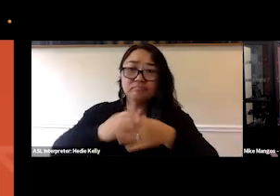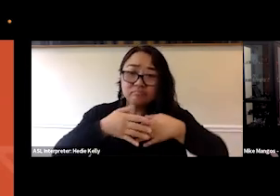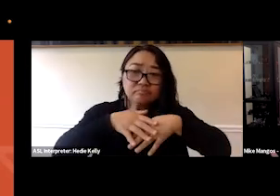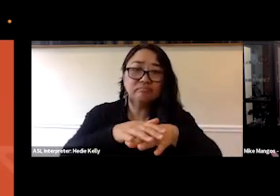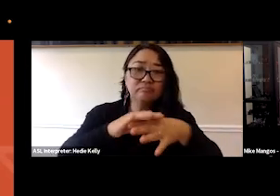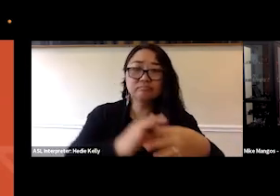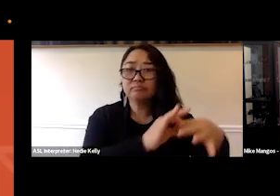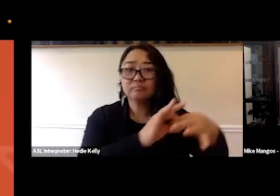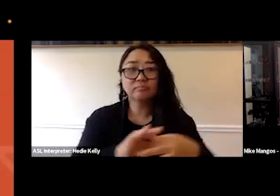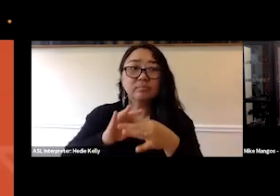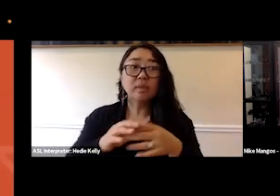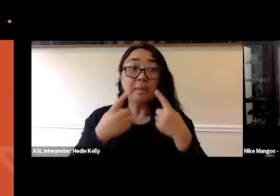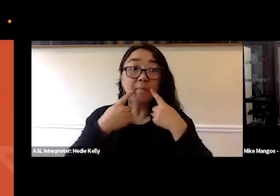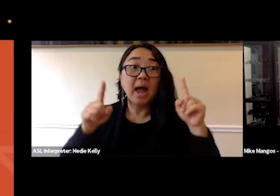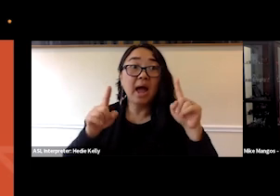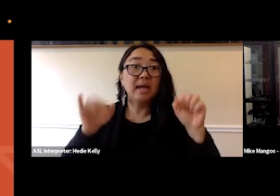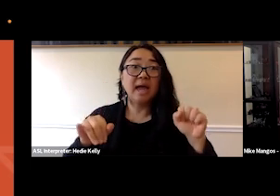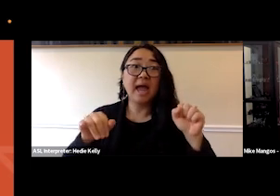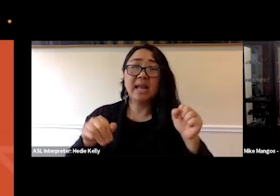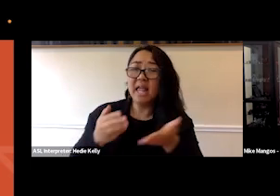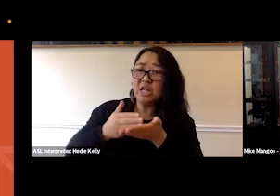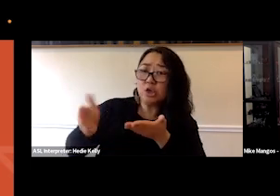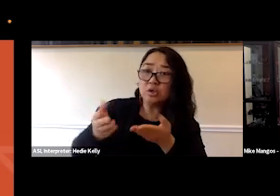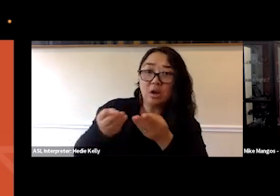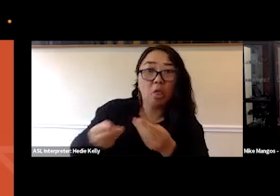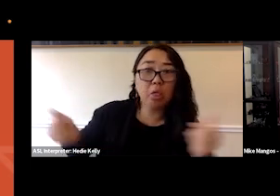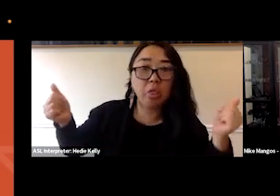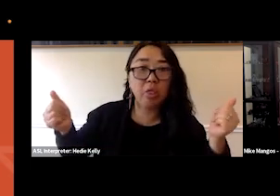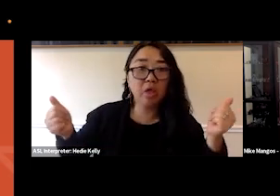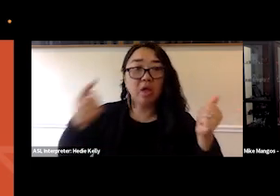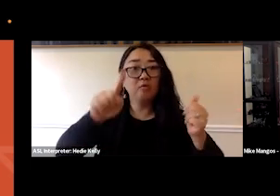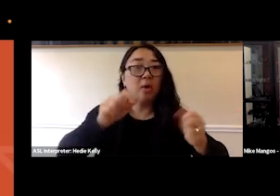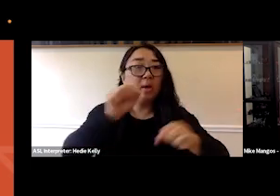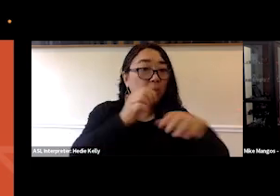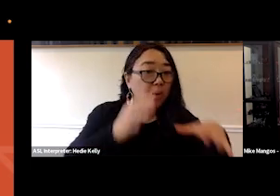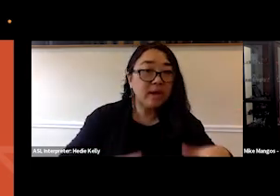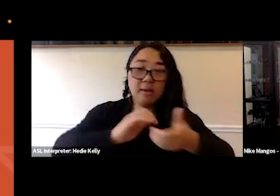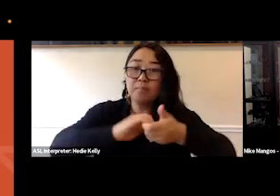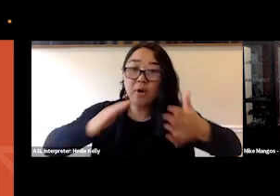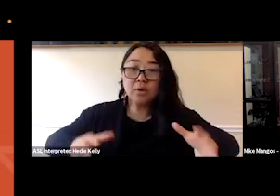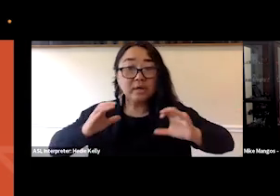can eradicate exclusion for employees, partners, and customers or clients.